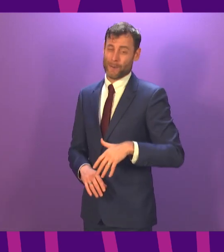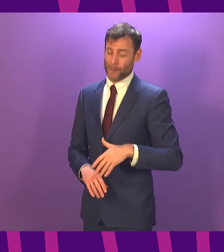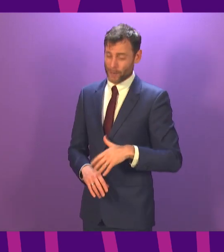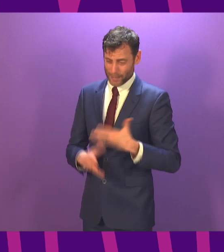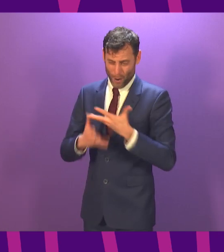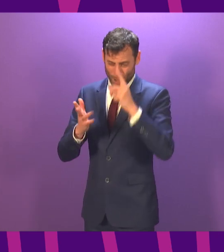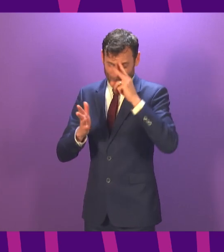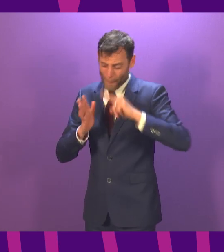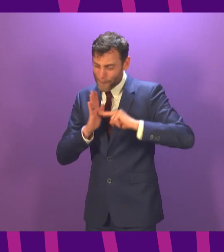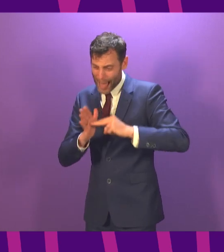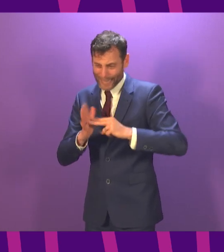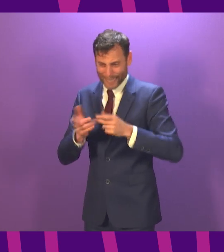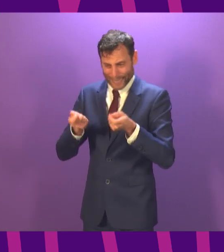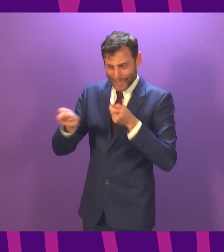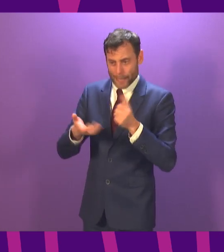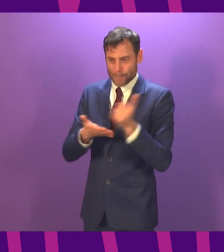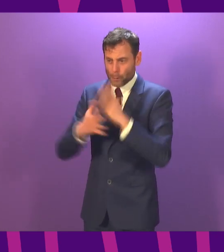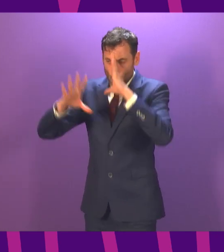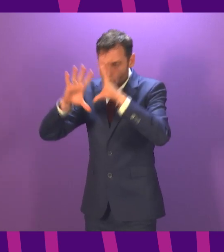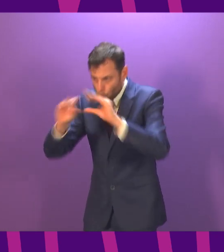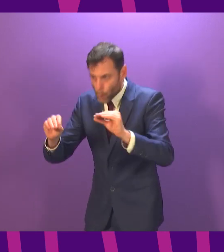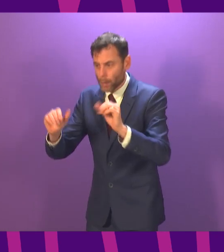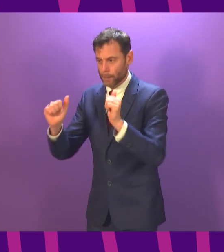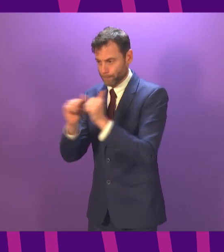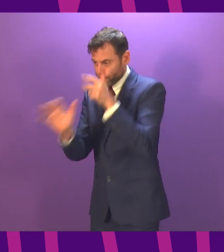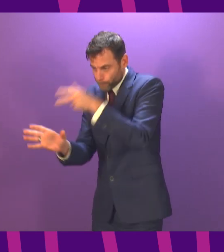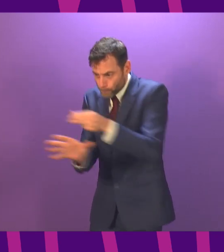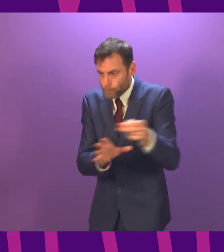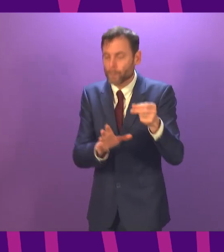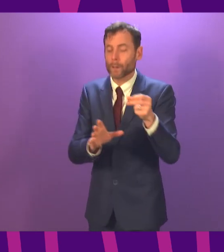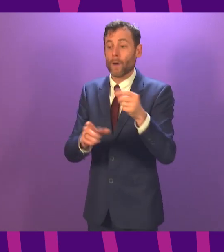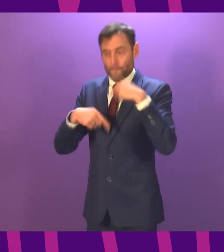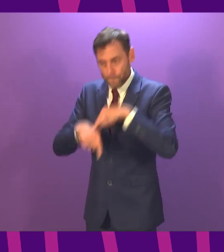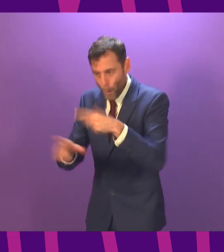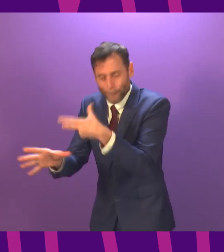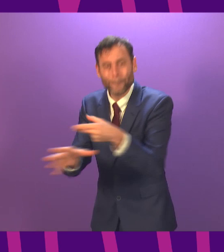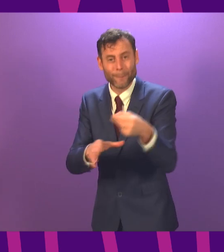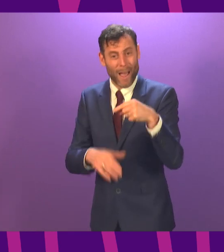and logistics but, as long as the supplies come in the timeframe that we expect, we are